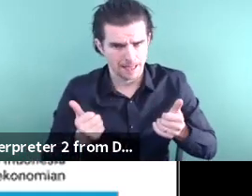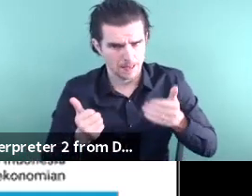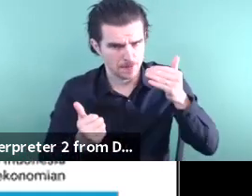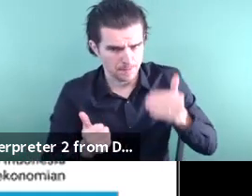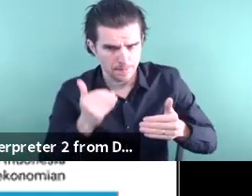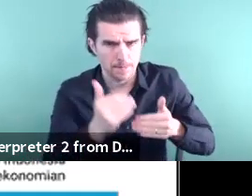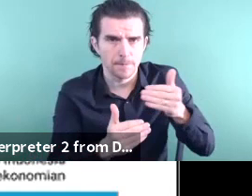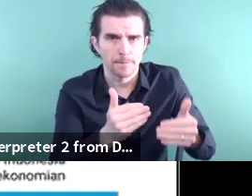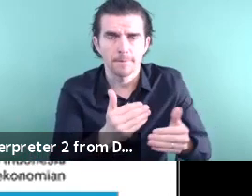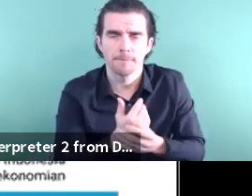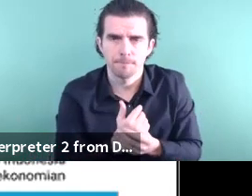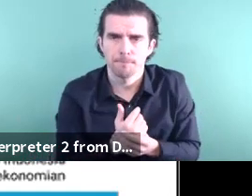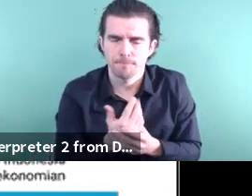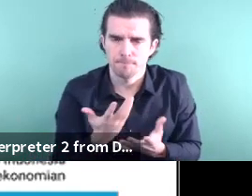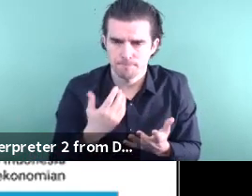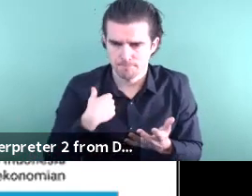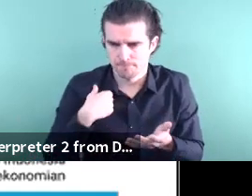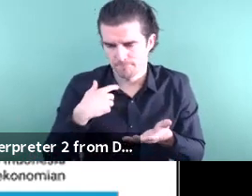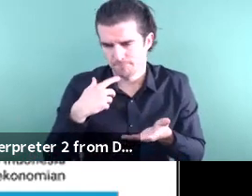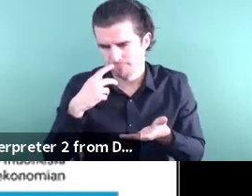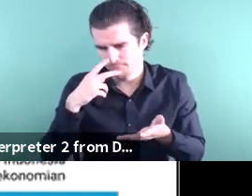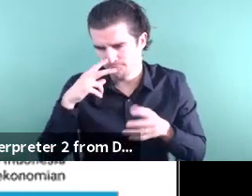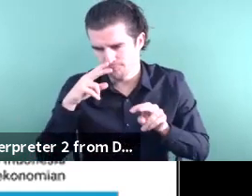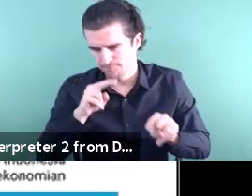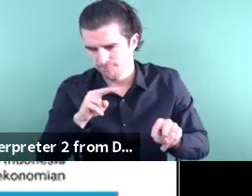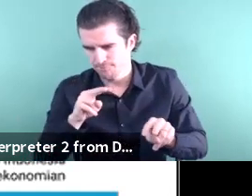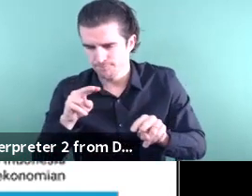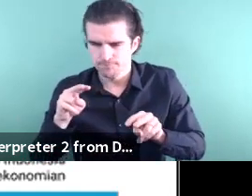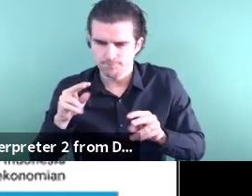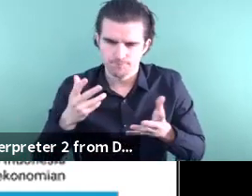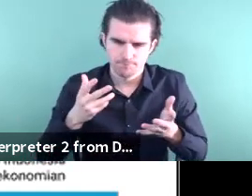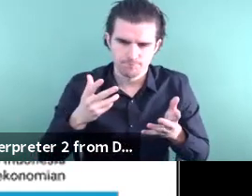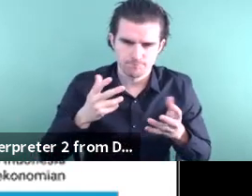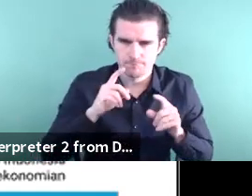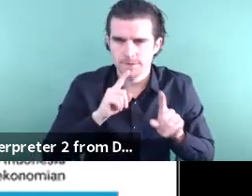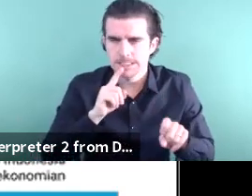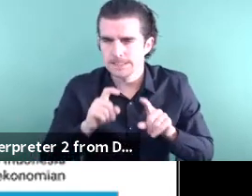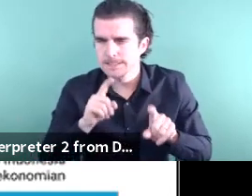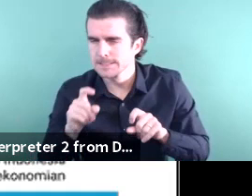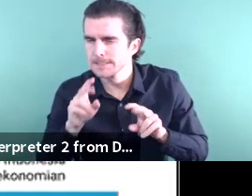I think that hopefully that answers your question. Over to you, Felicity. Thank you,